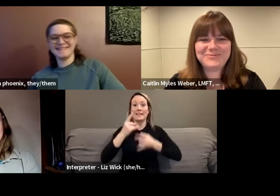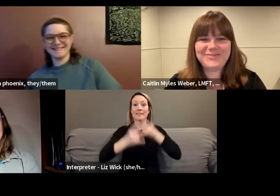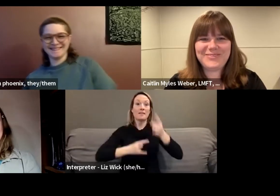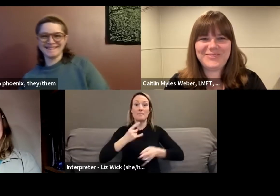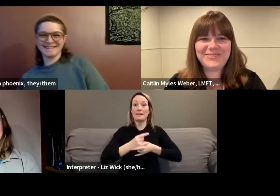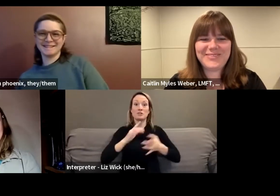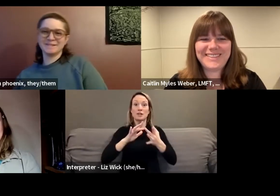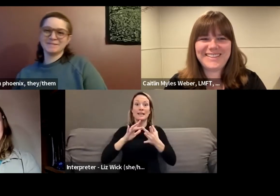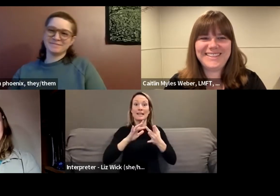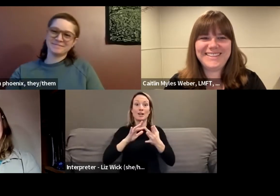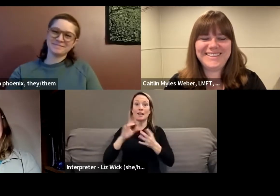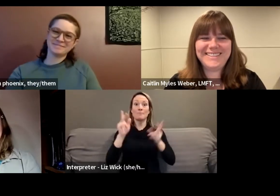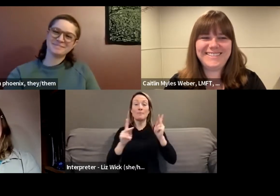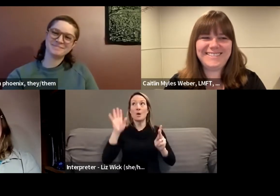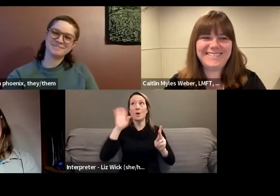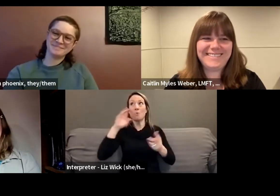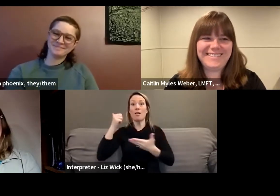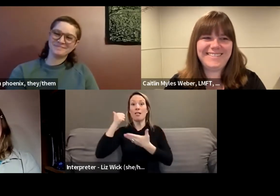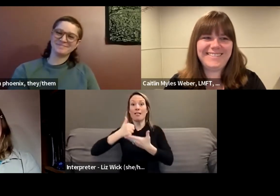are gonna hopefully help this process.